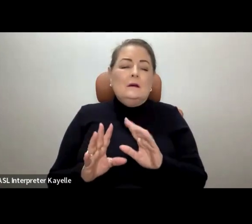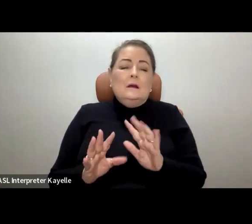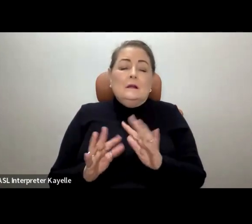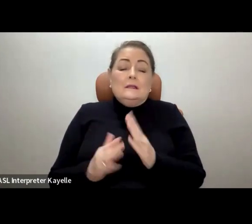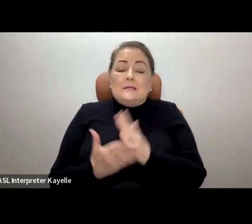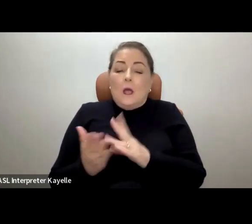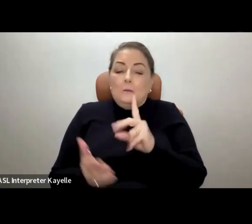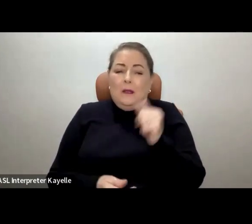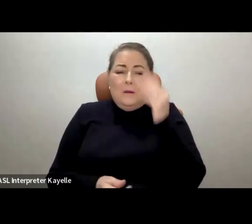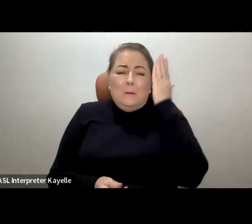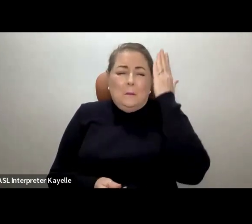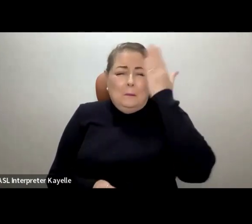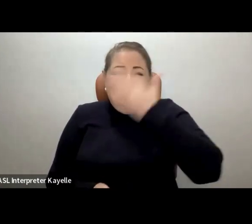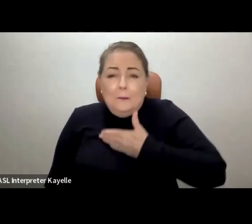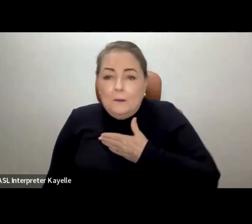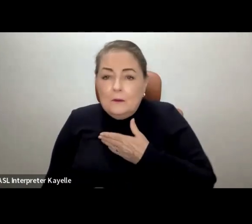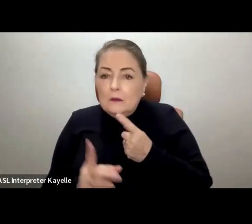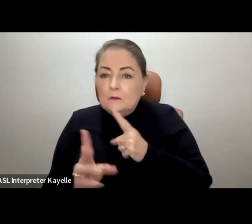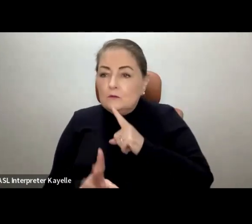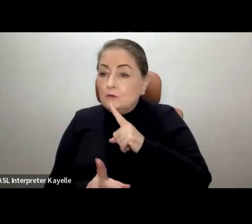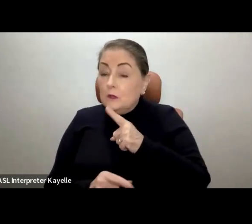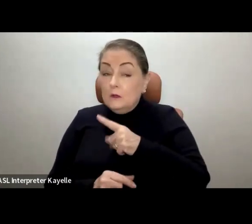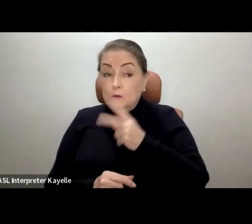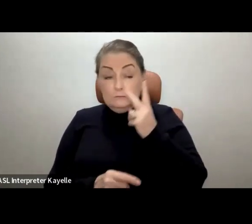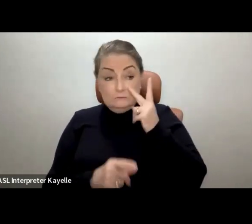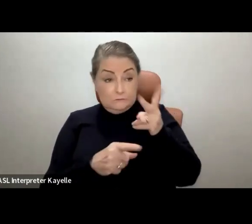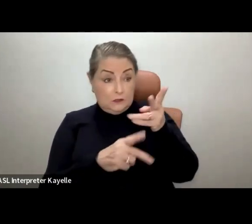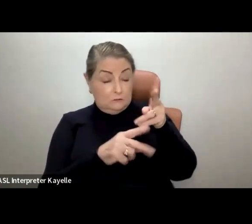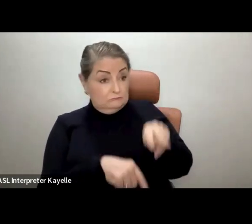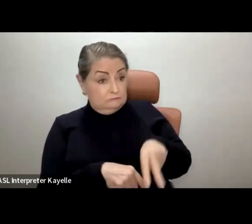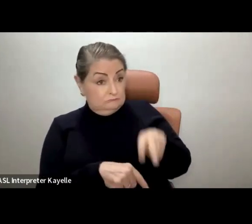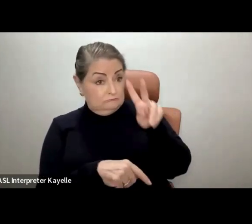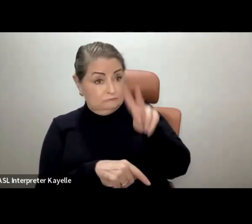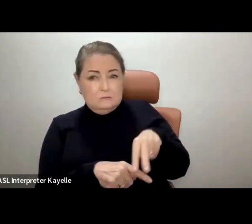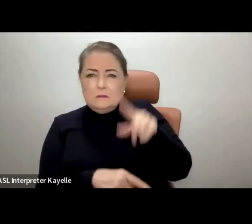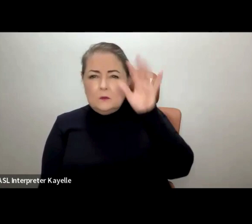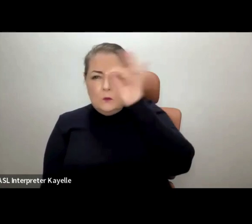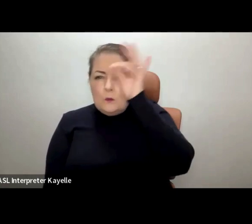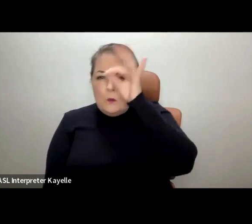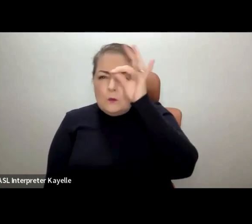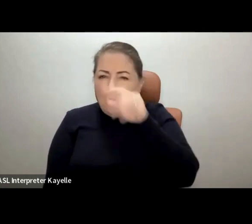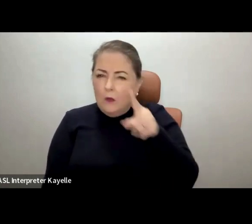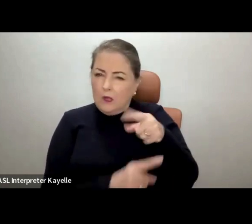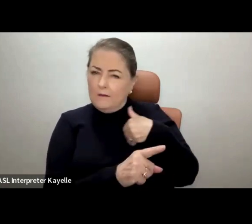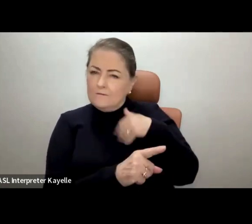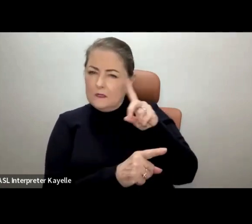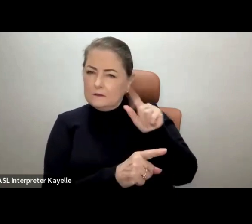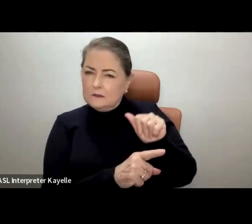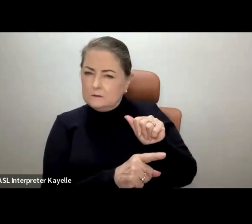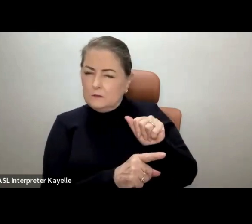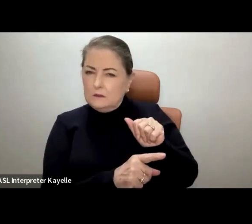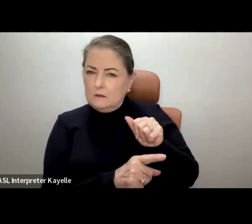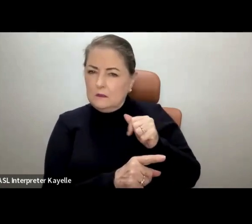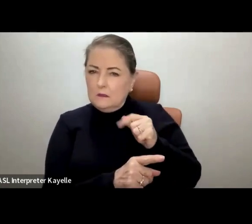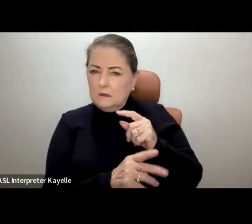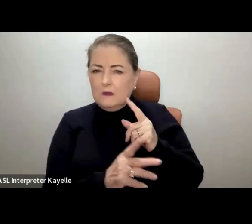under the radar that you would never even know. And there's really something, something, there's so much out there that